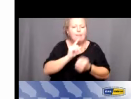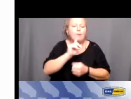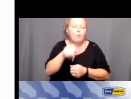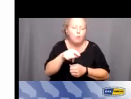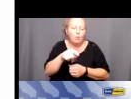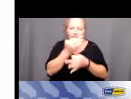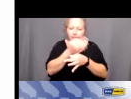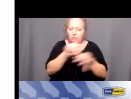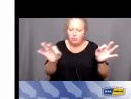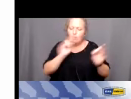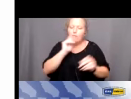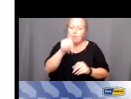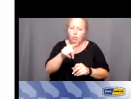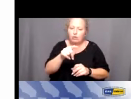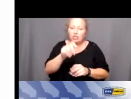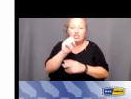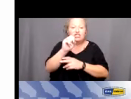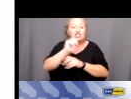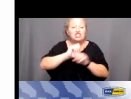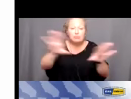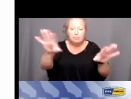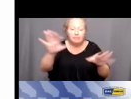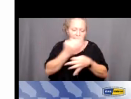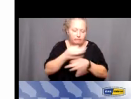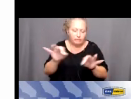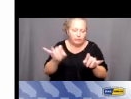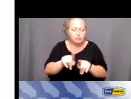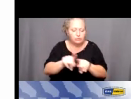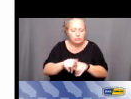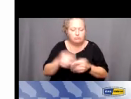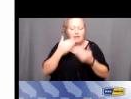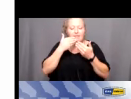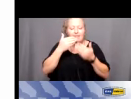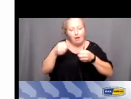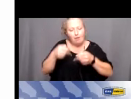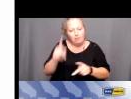it's free to orders, and shipping is free as well. Thank you for the opportunity to speak today,